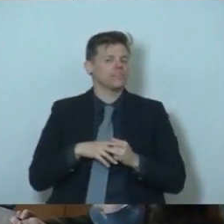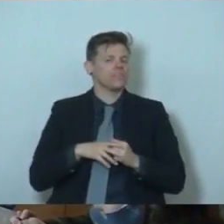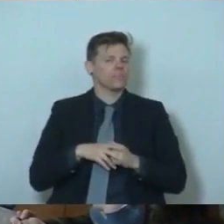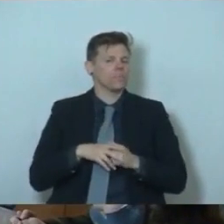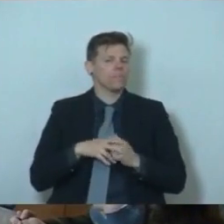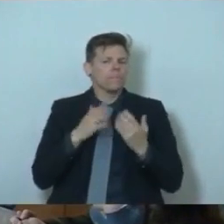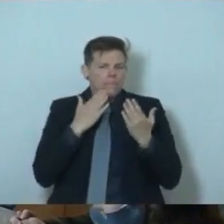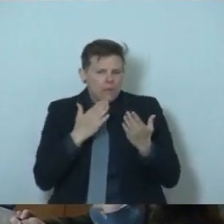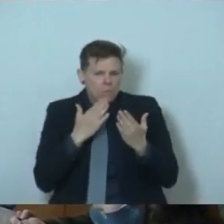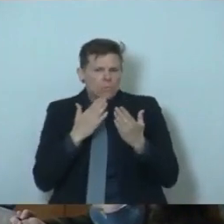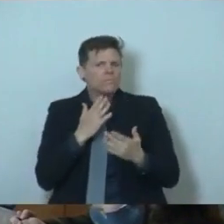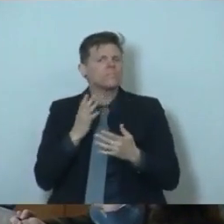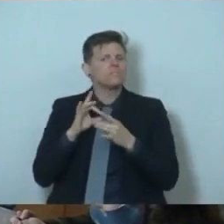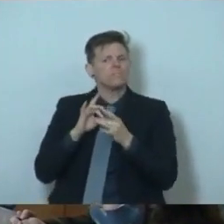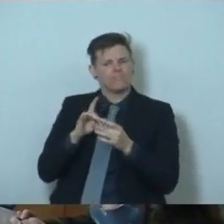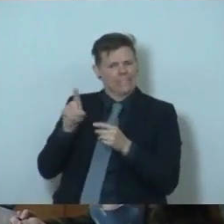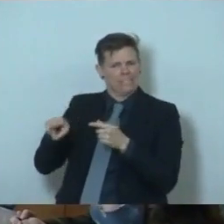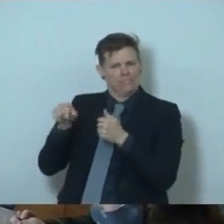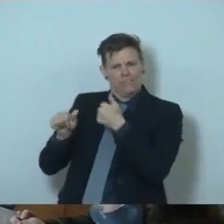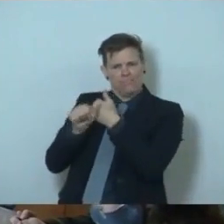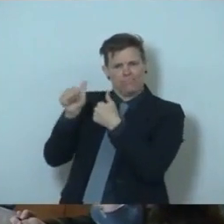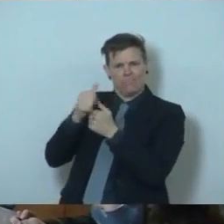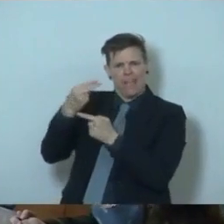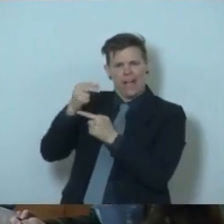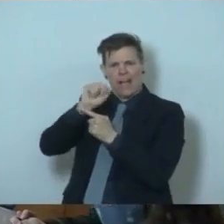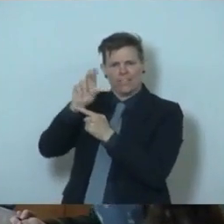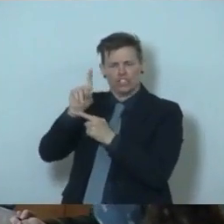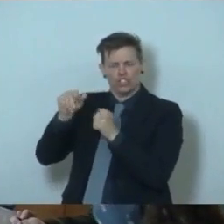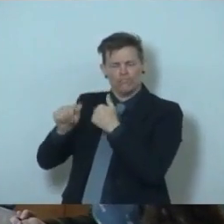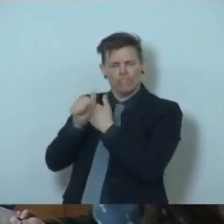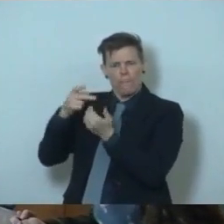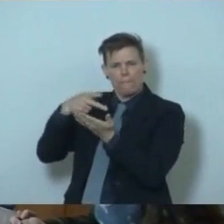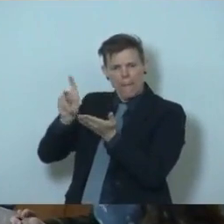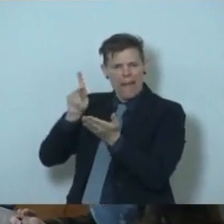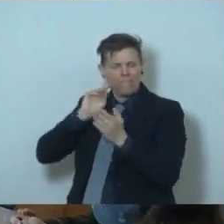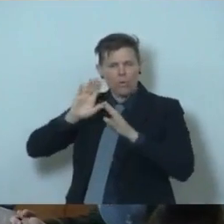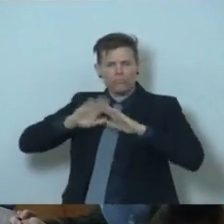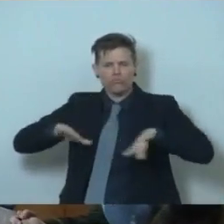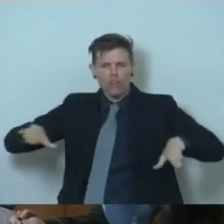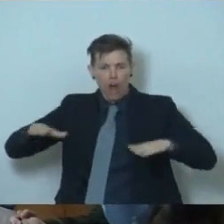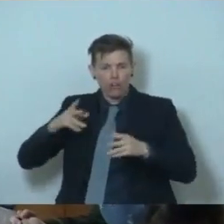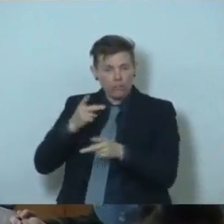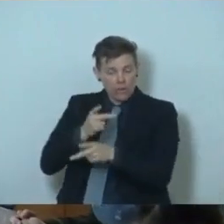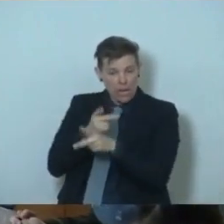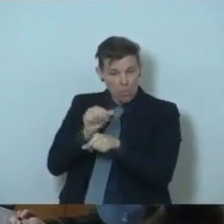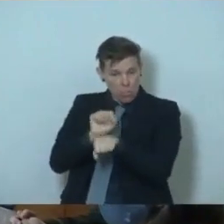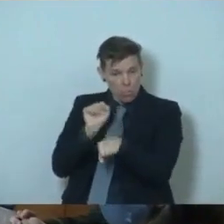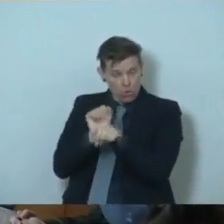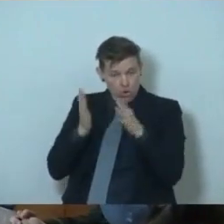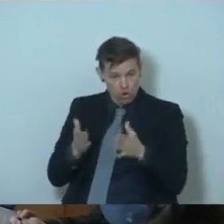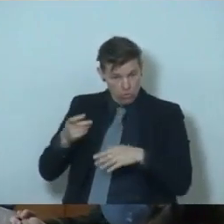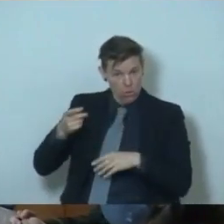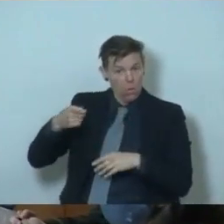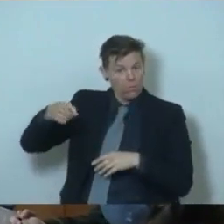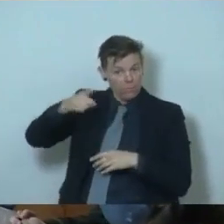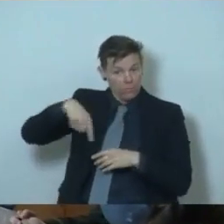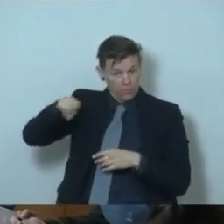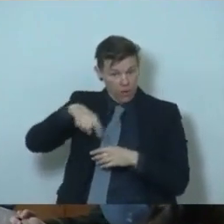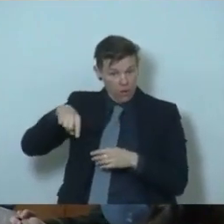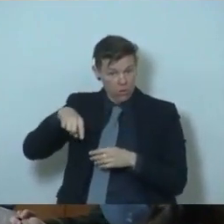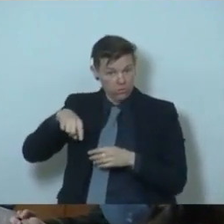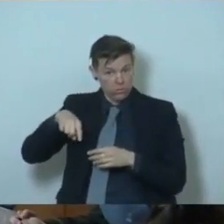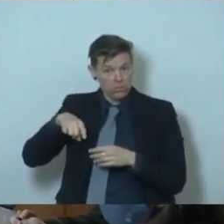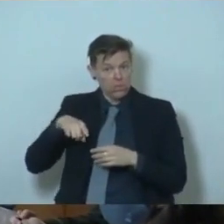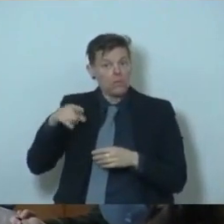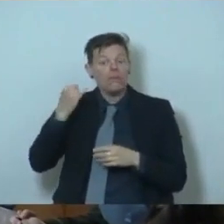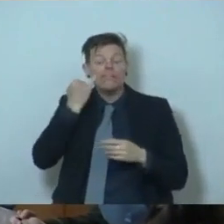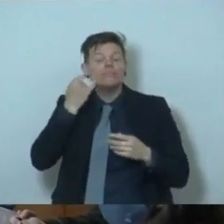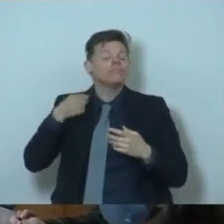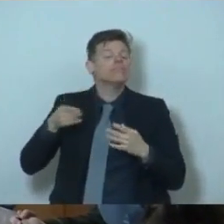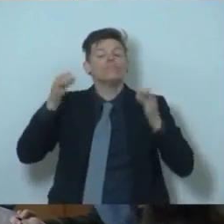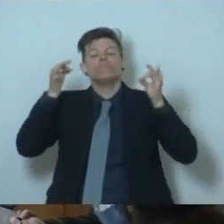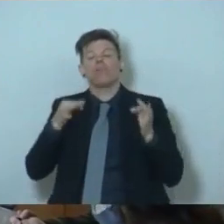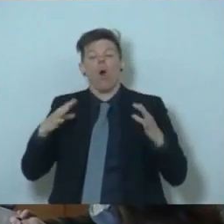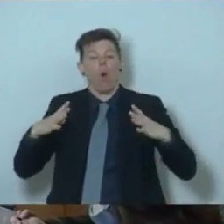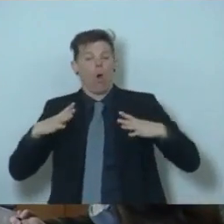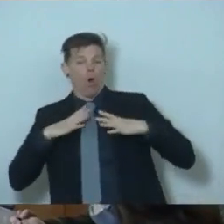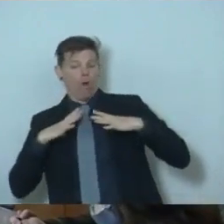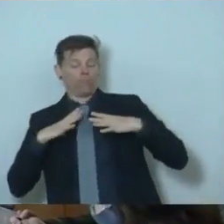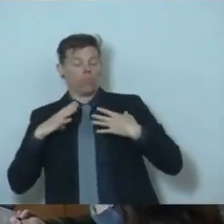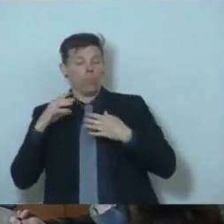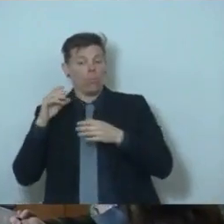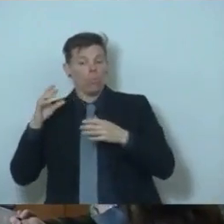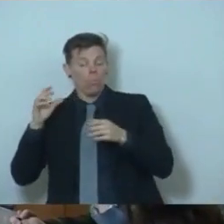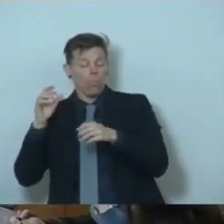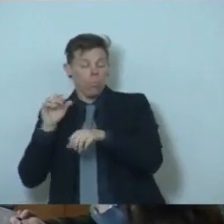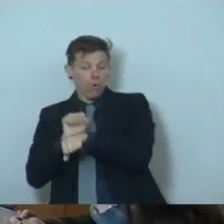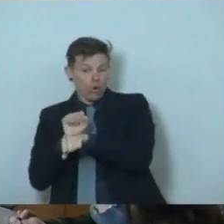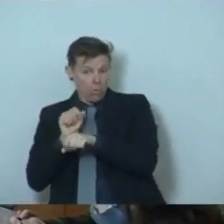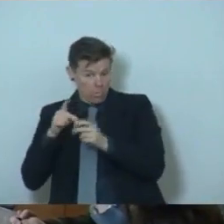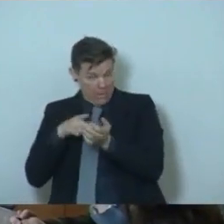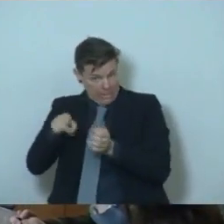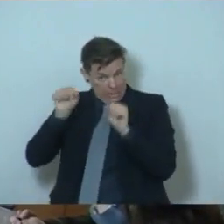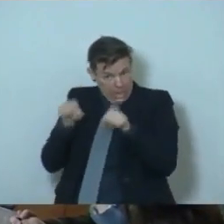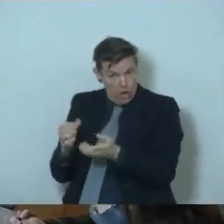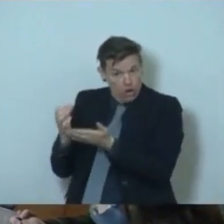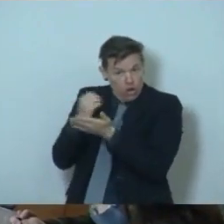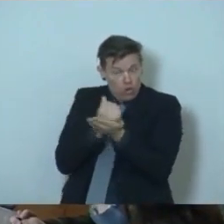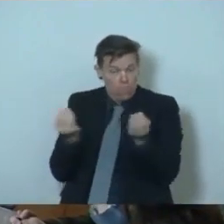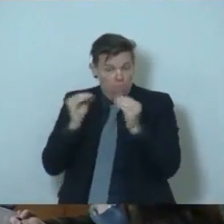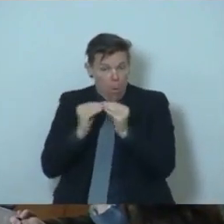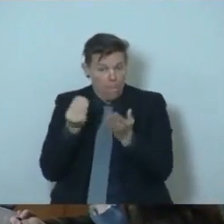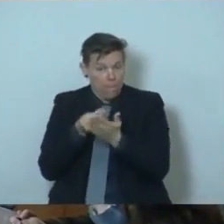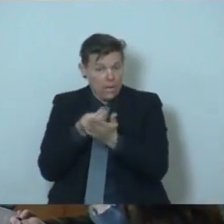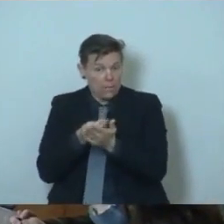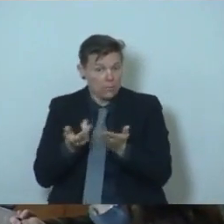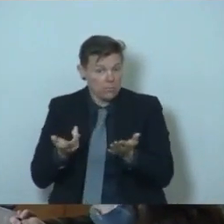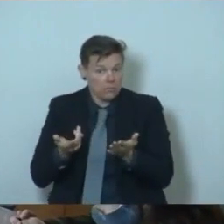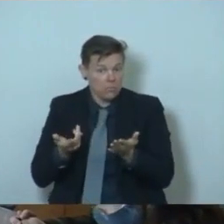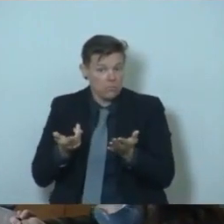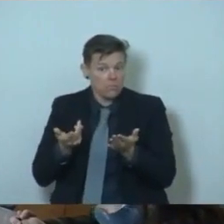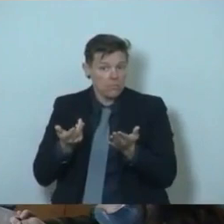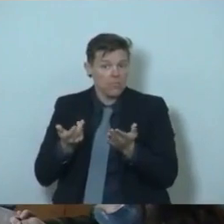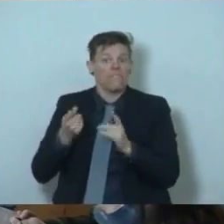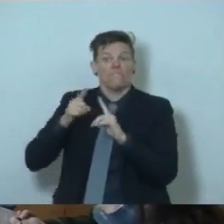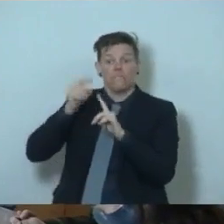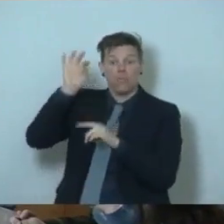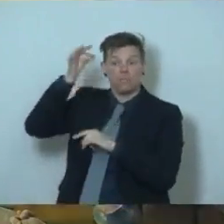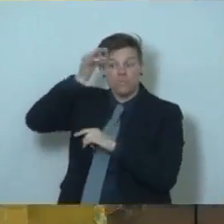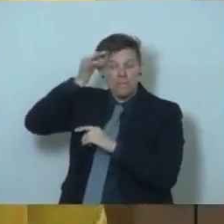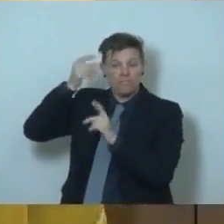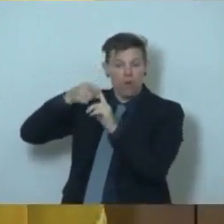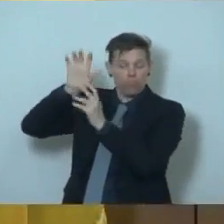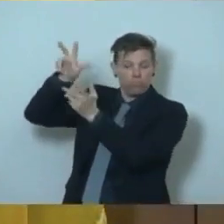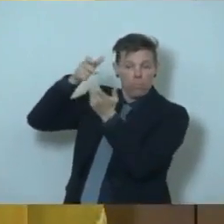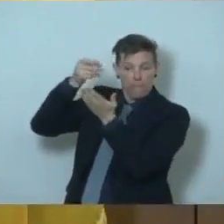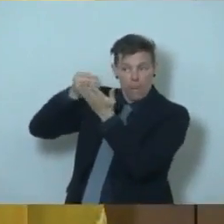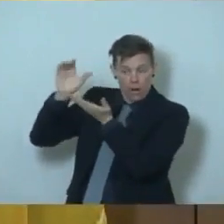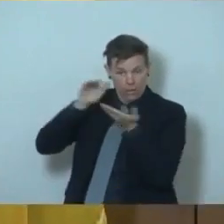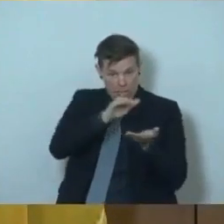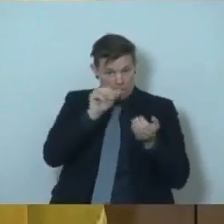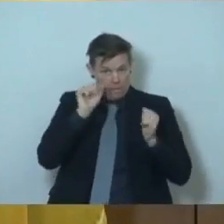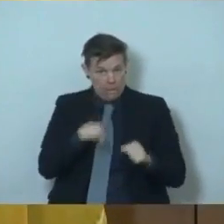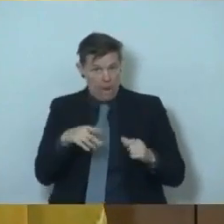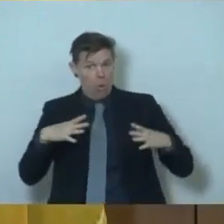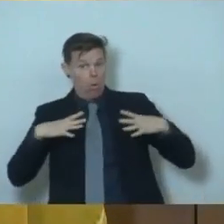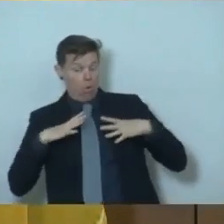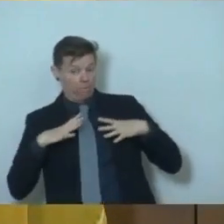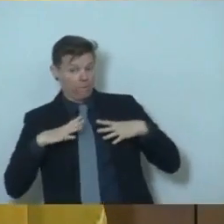THANK YO ARE THE WORKERS ABLE TO DO BETTER PANSIONLY BY NOT WORKING RIGHT NOW GIVEN THE EXTRA CHECK PEOPLE ARE GE GETTING THE FEDERAL SYSTEMS.